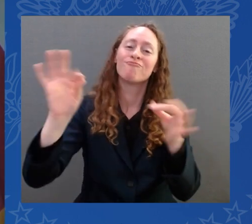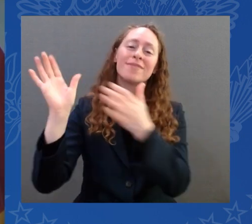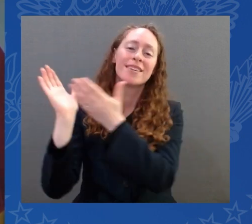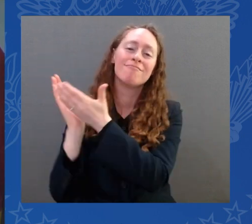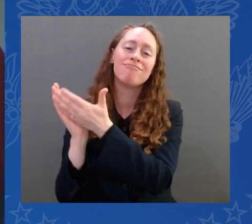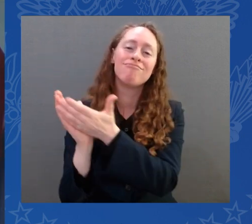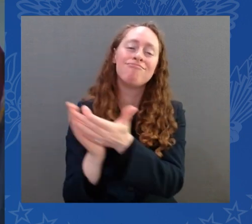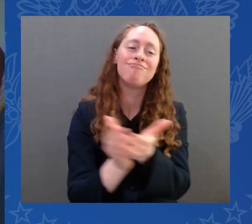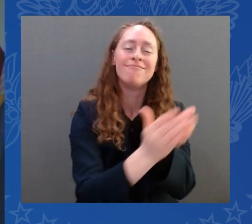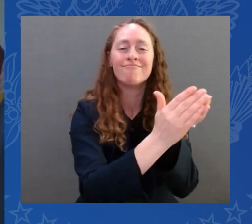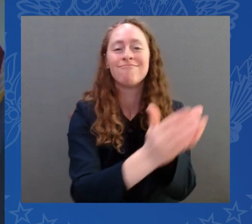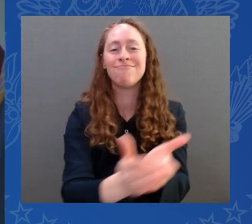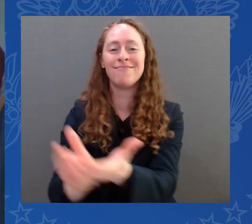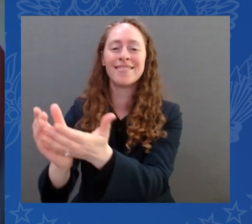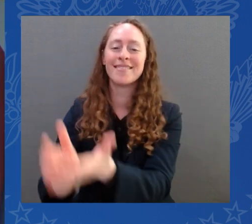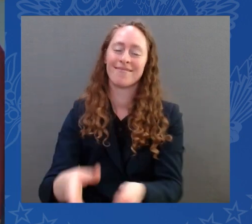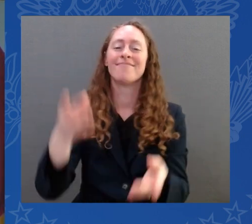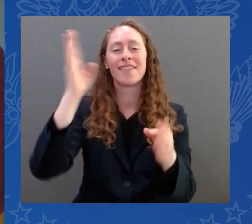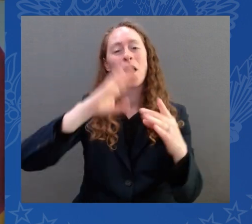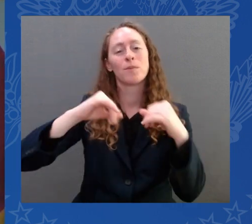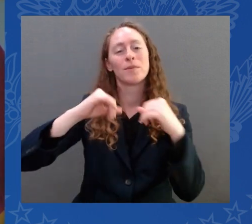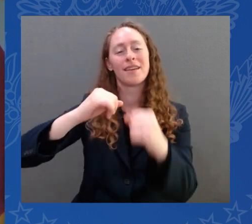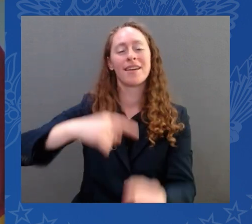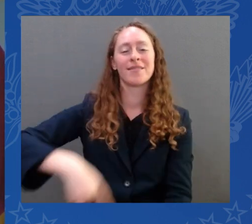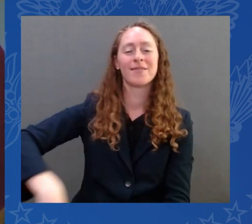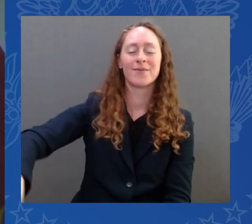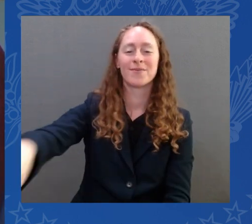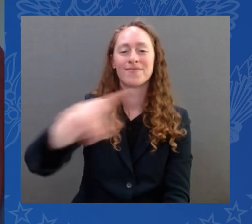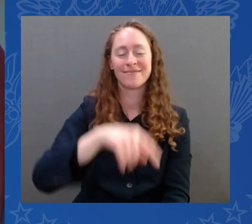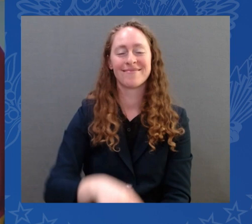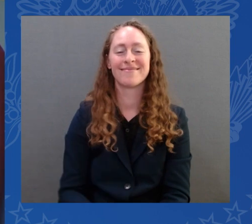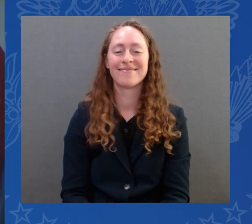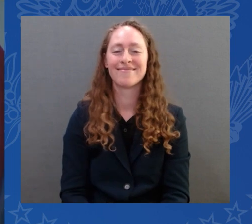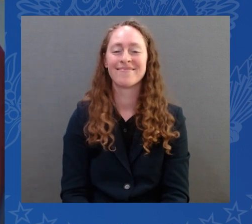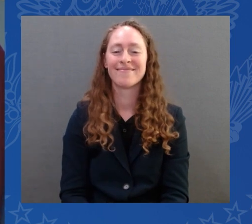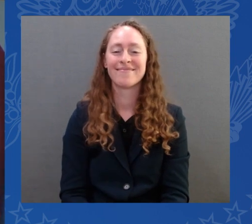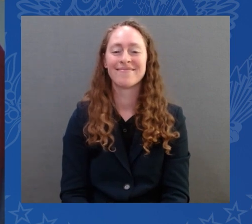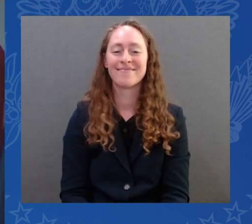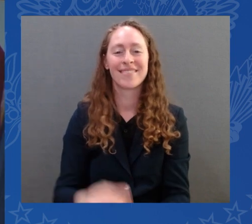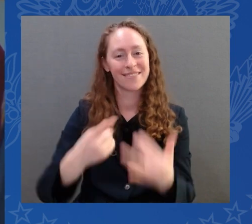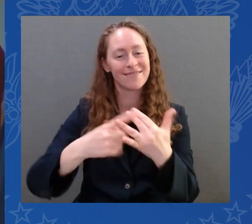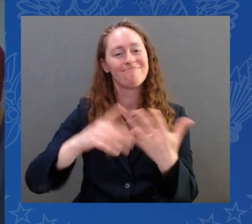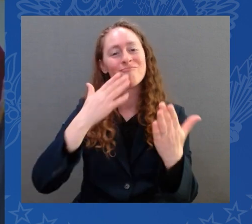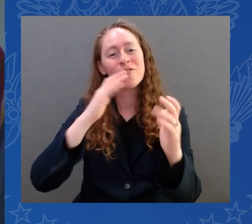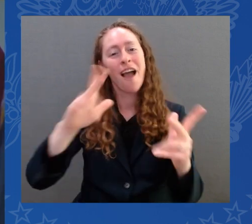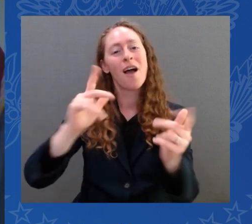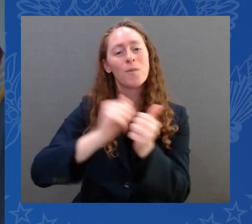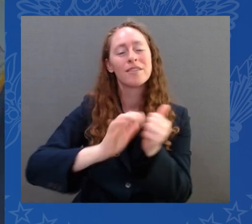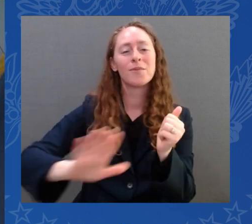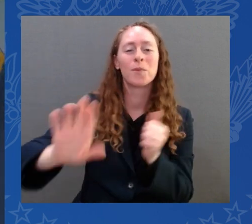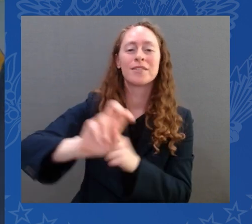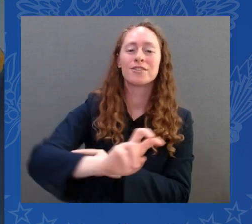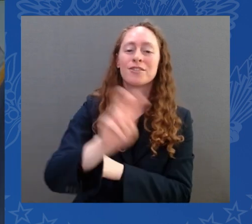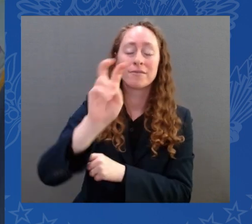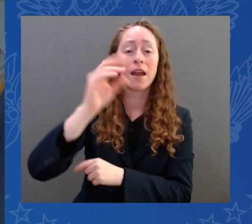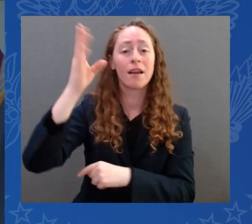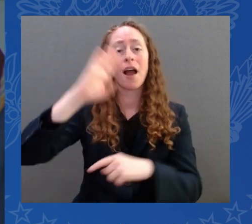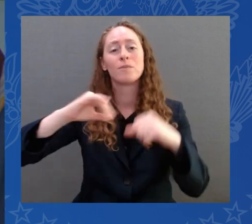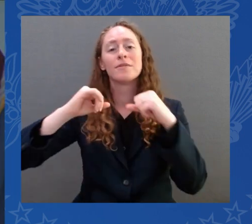And may God protect all those who wear the uniform of the United States of America. Thank you. Thank you for your service.